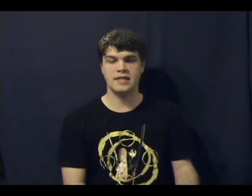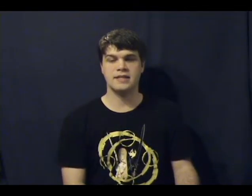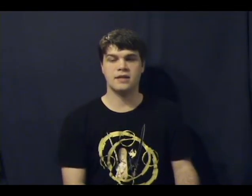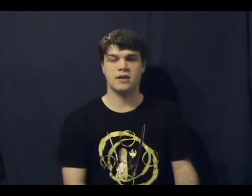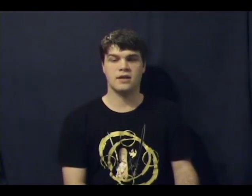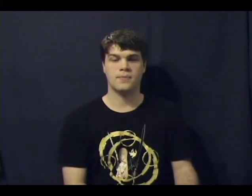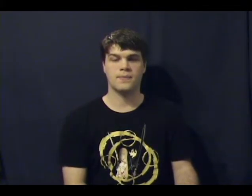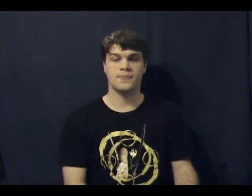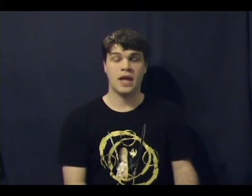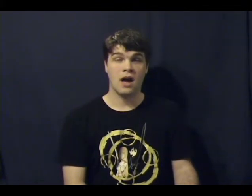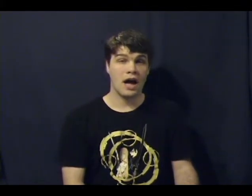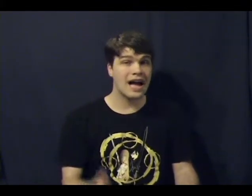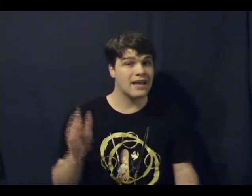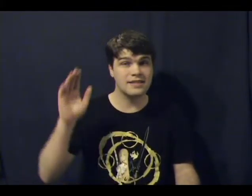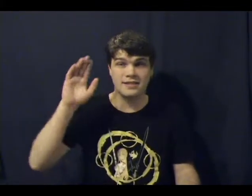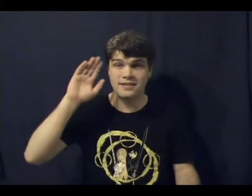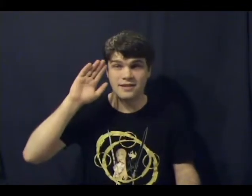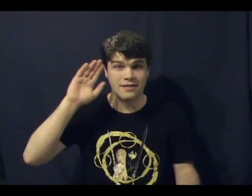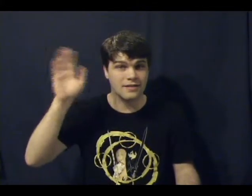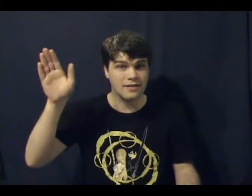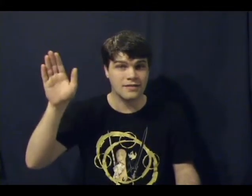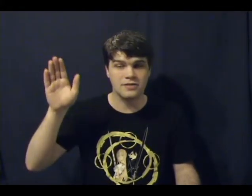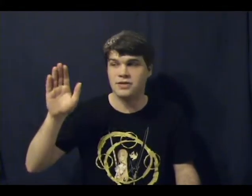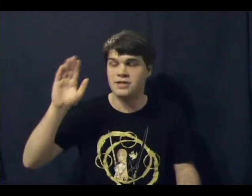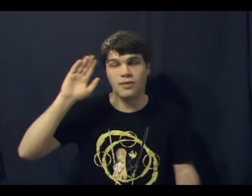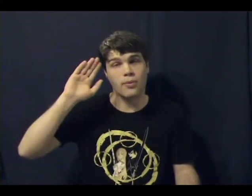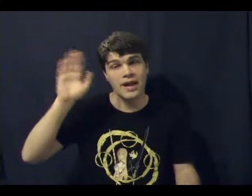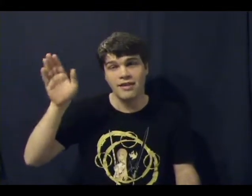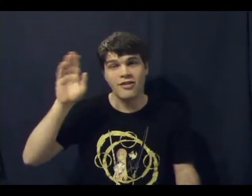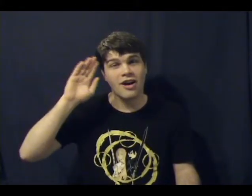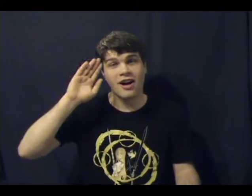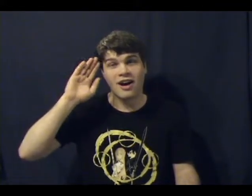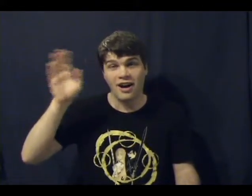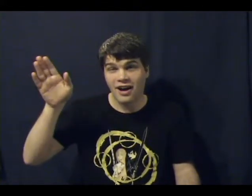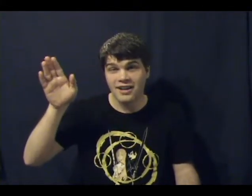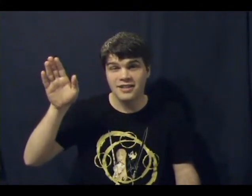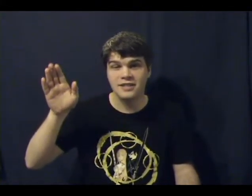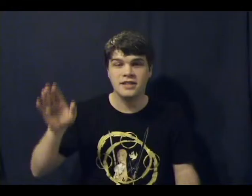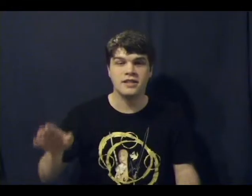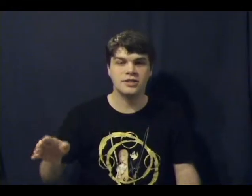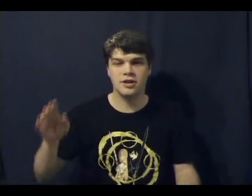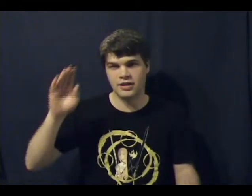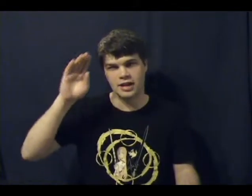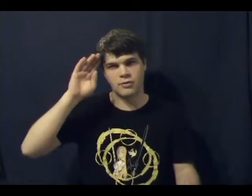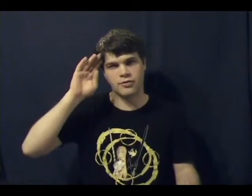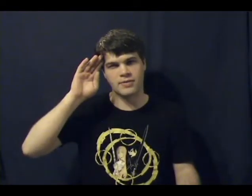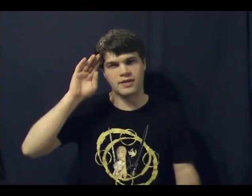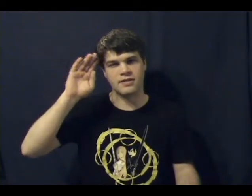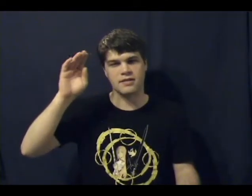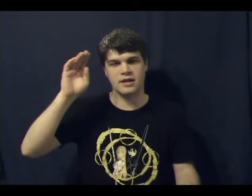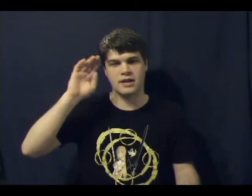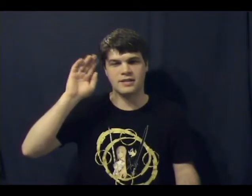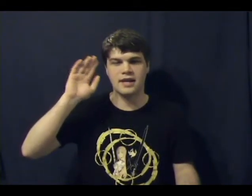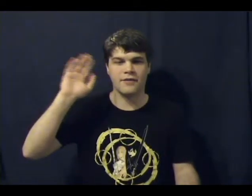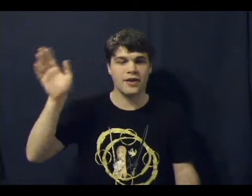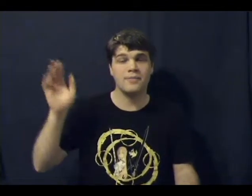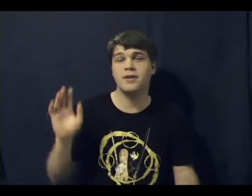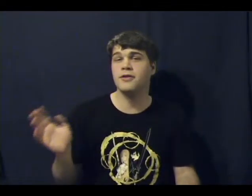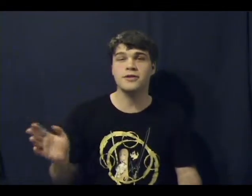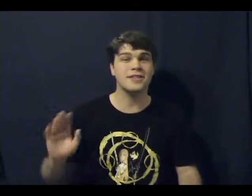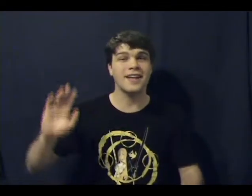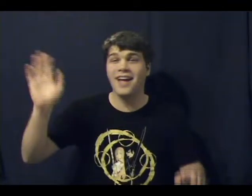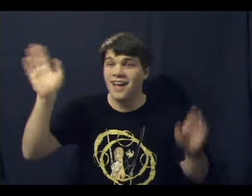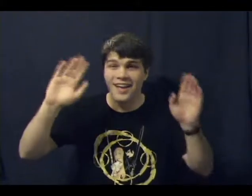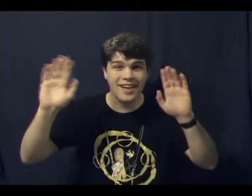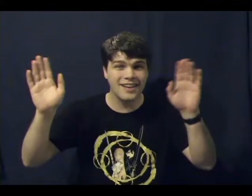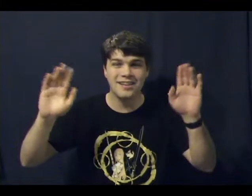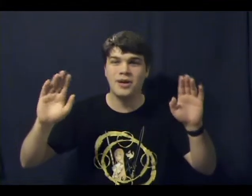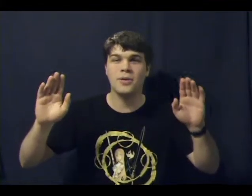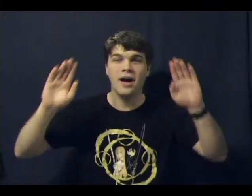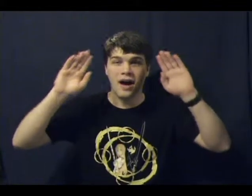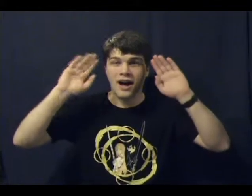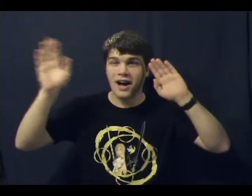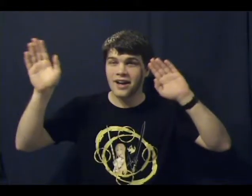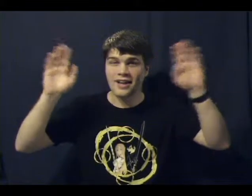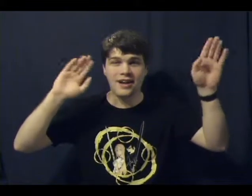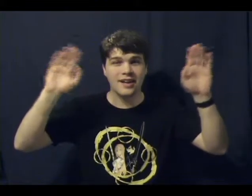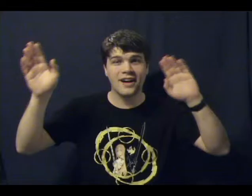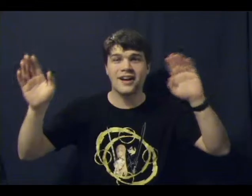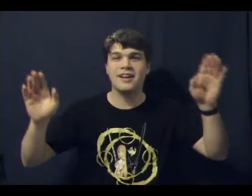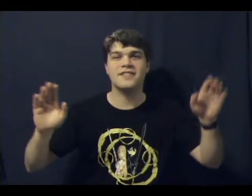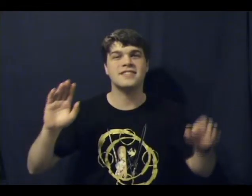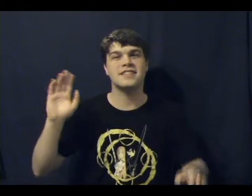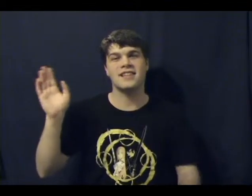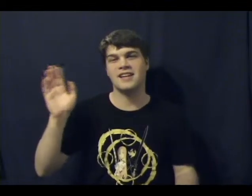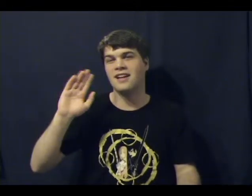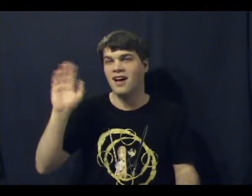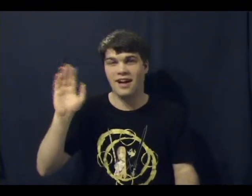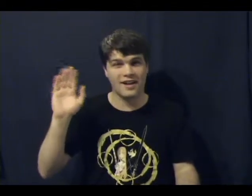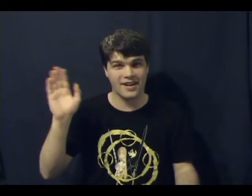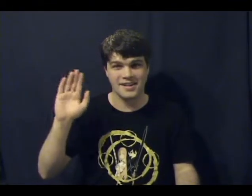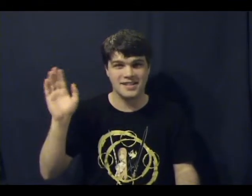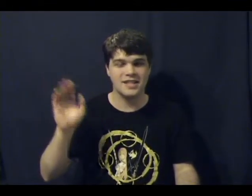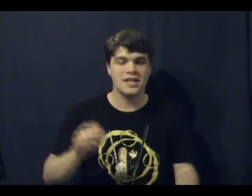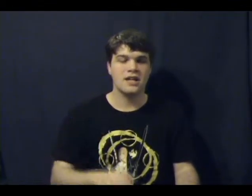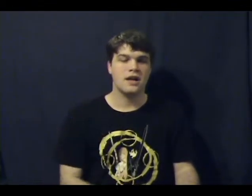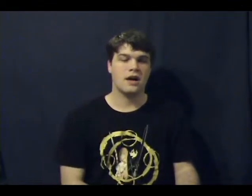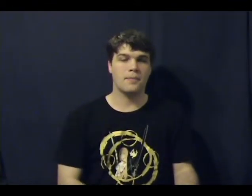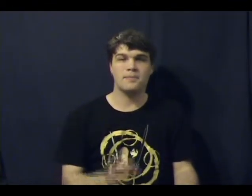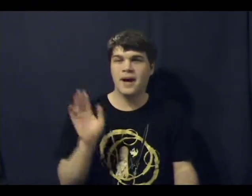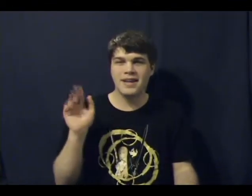Hi is just a wave. Hi. Generally it comes from the side of your head, but if you're just like, Hey... you know... Hi. Hi. Hi. I've seen that. Hi.